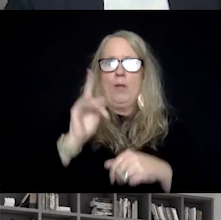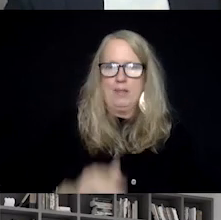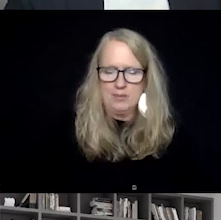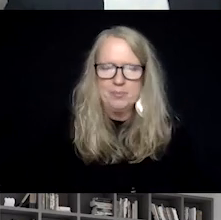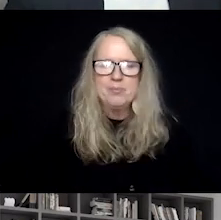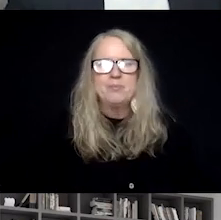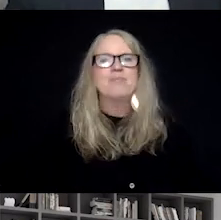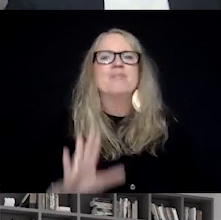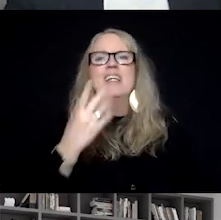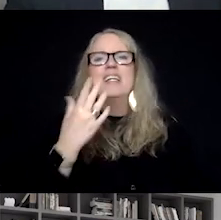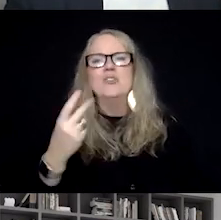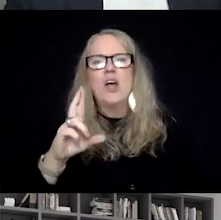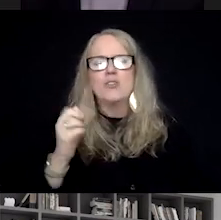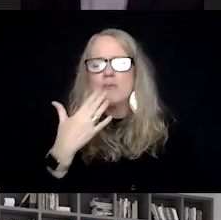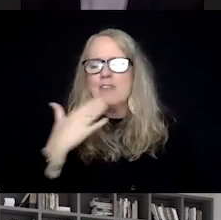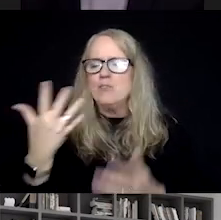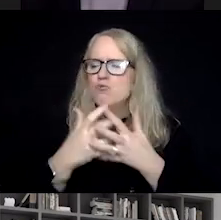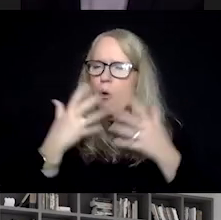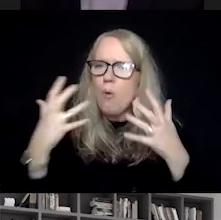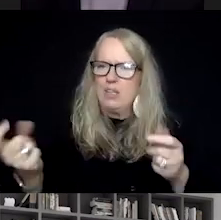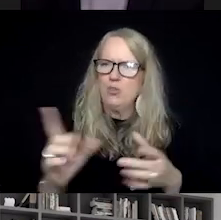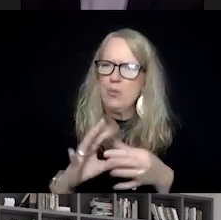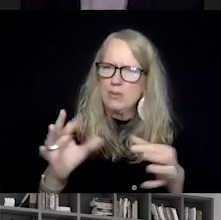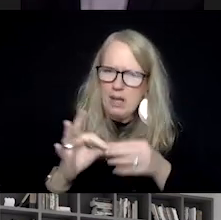DOCTOR EVANS, THANK YOU SO MUCH. THERE WAS A COMMENT ABOUT